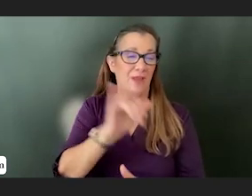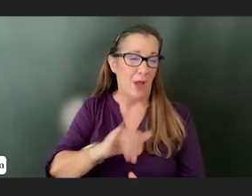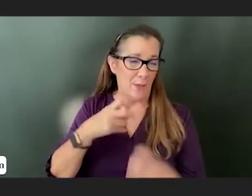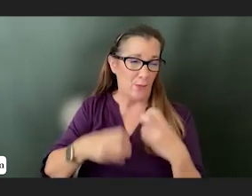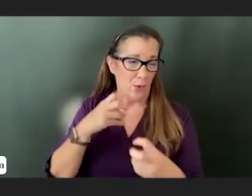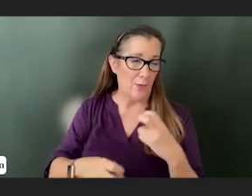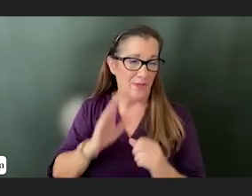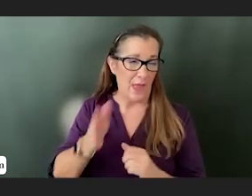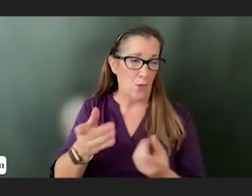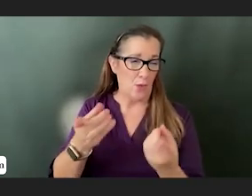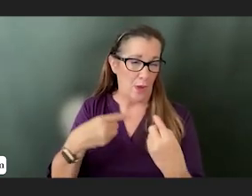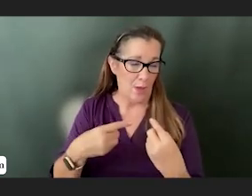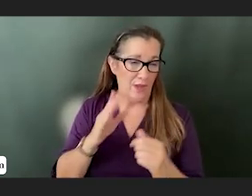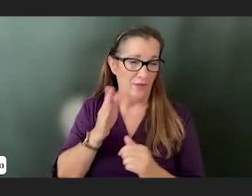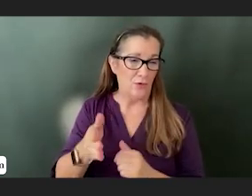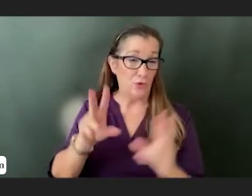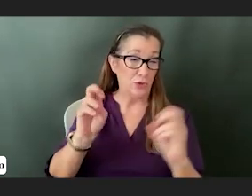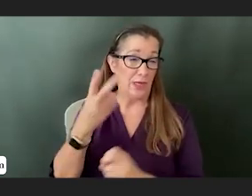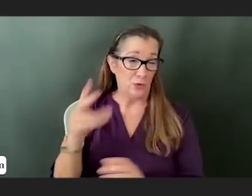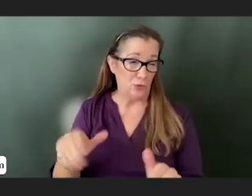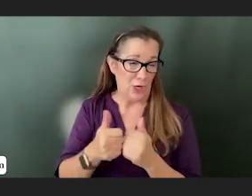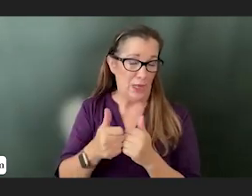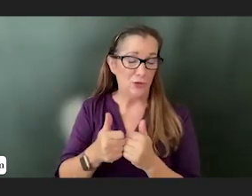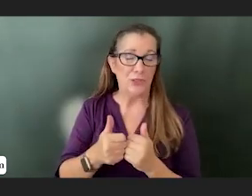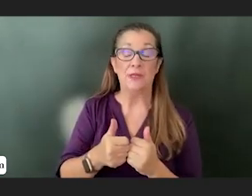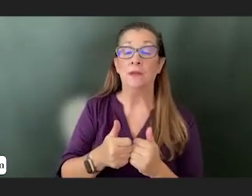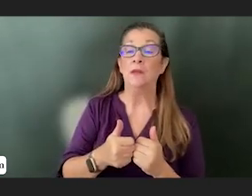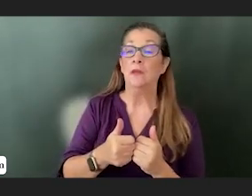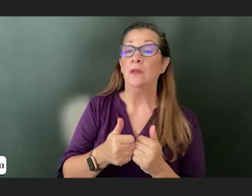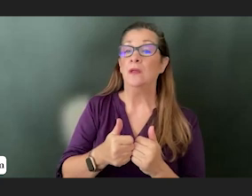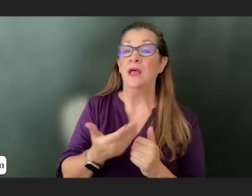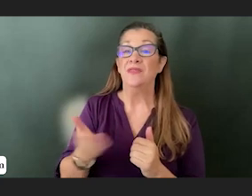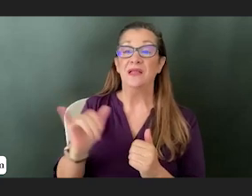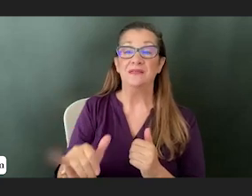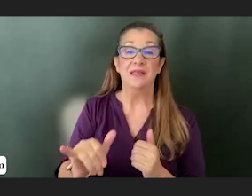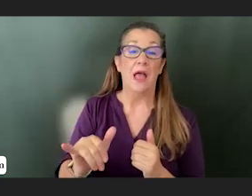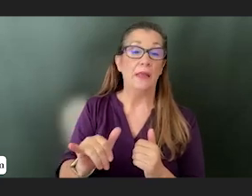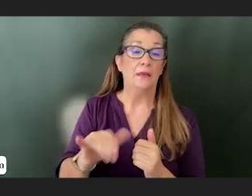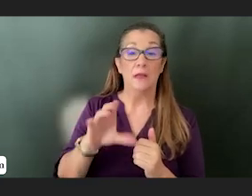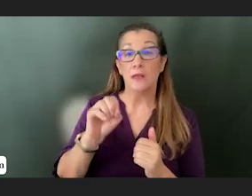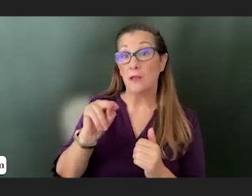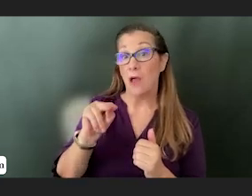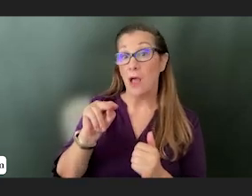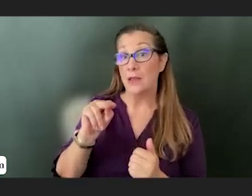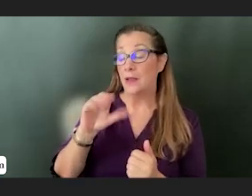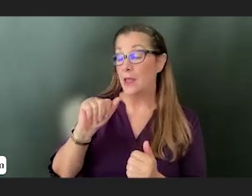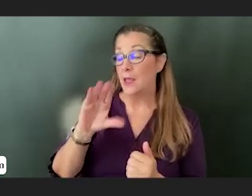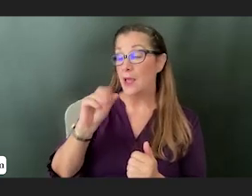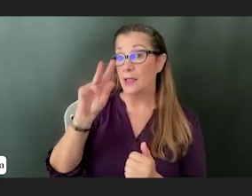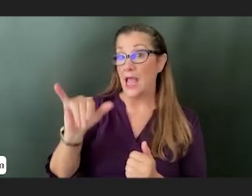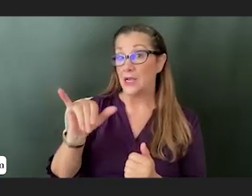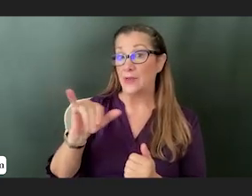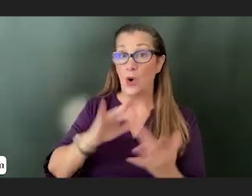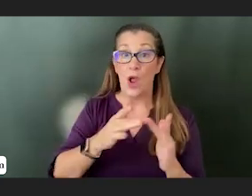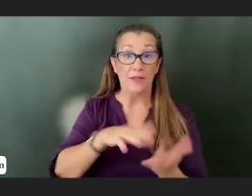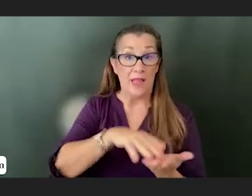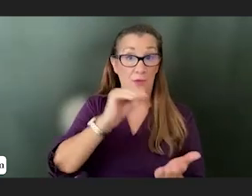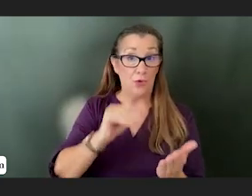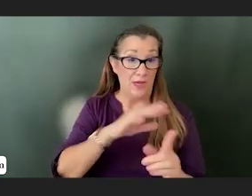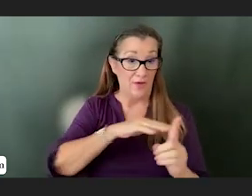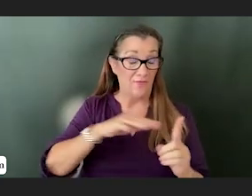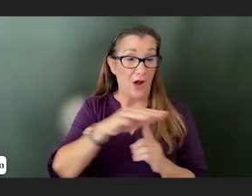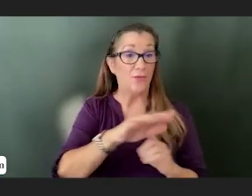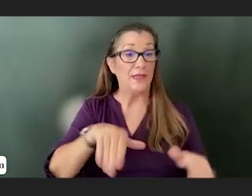Title two challenges, uh, is that things like Khan Academy or online learning environments that give supportive, um, images.